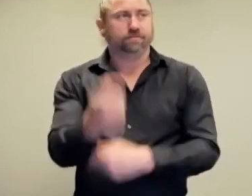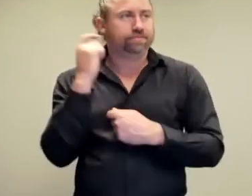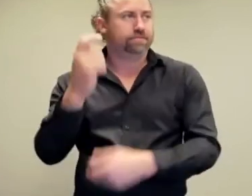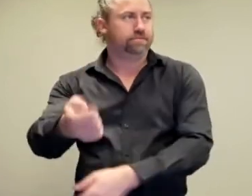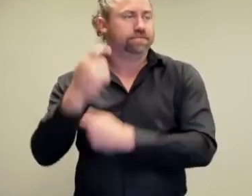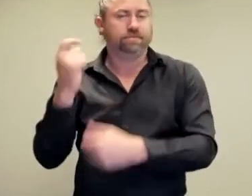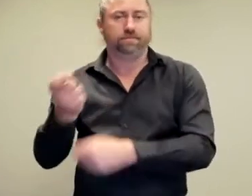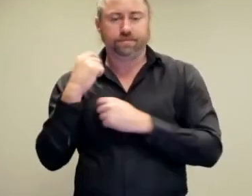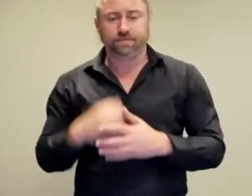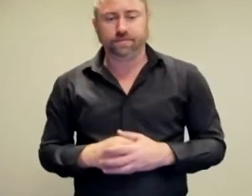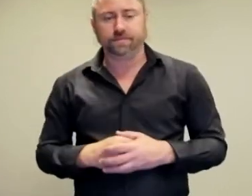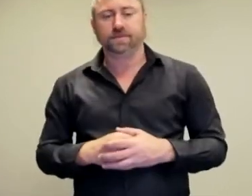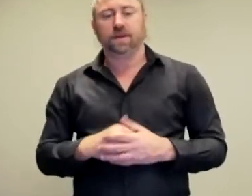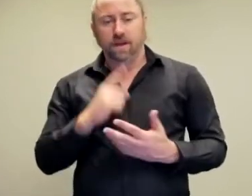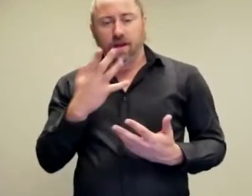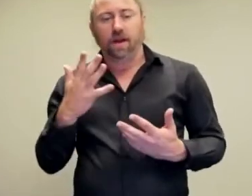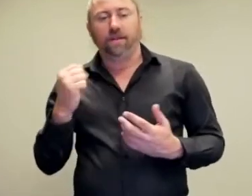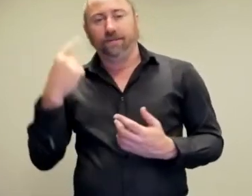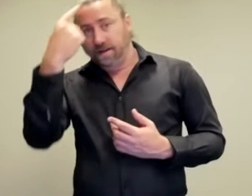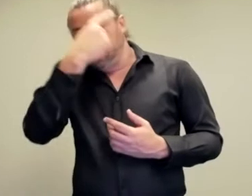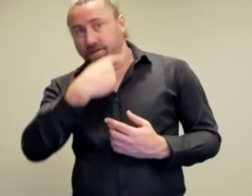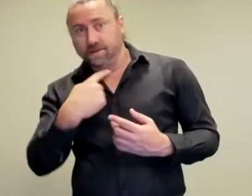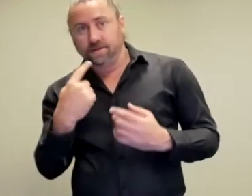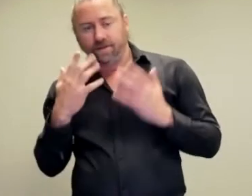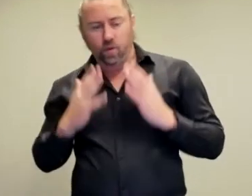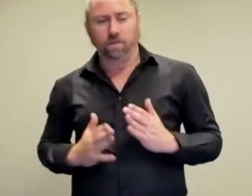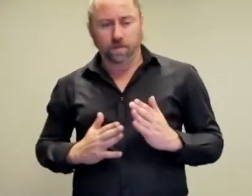Blocks of colour encode a human face around its figure.